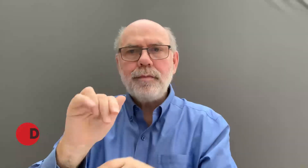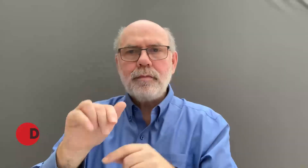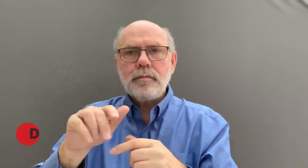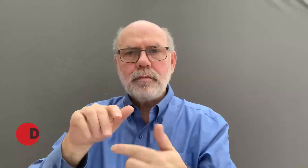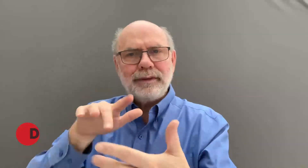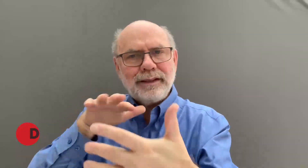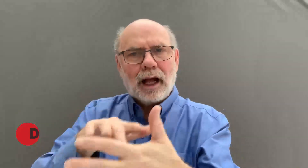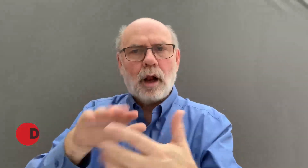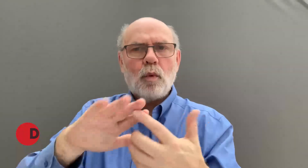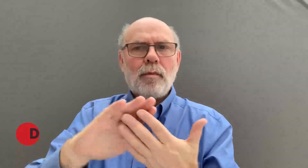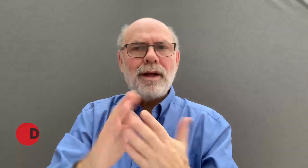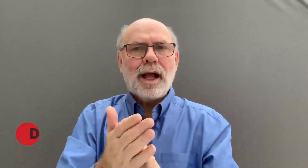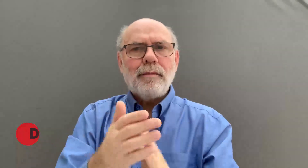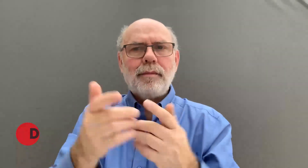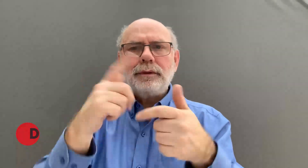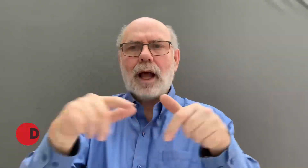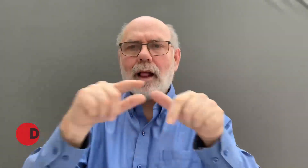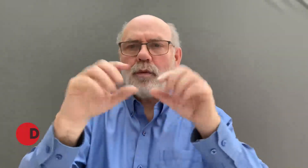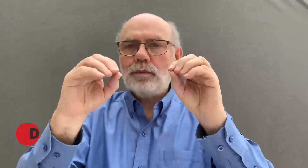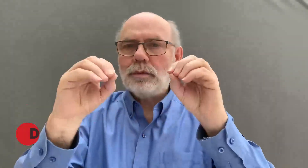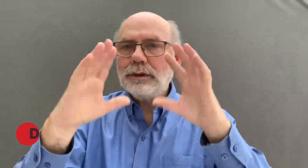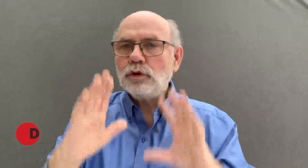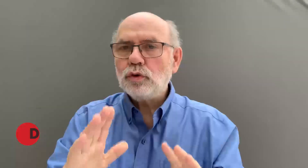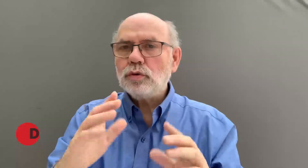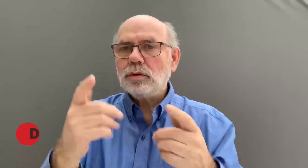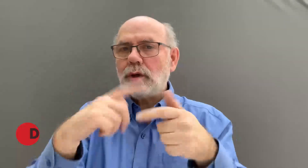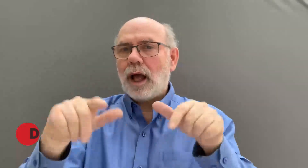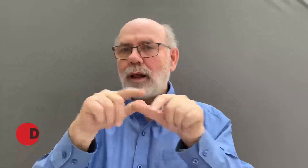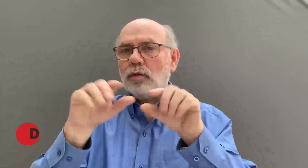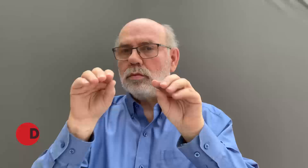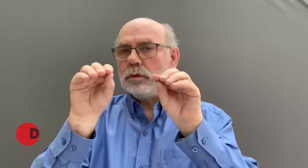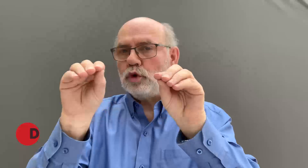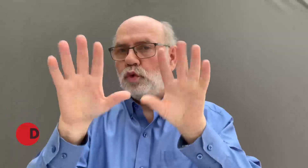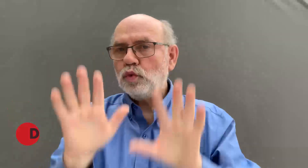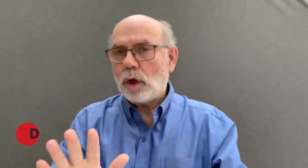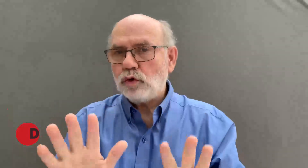studying to become sign language instructors.